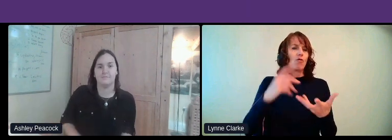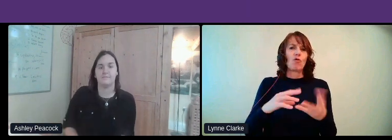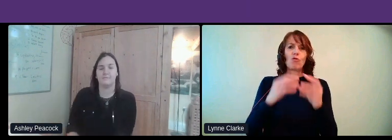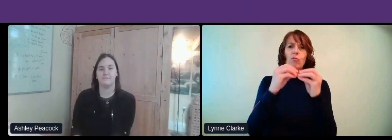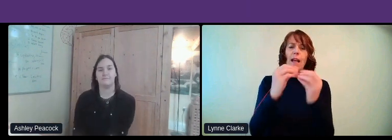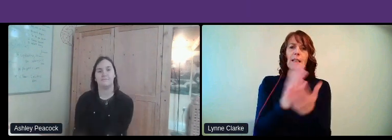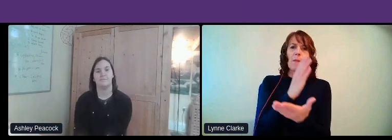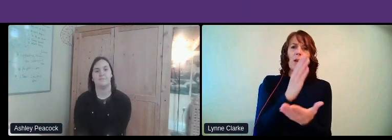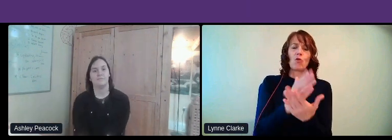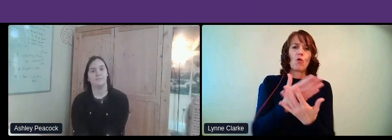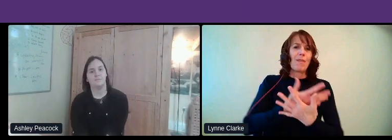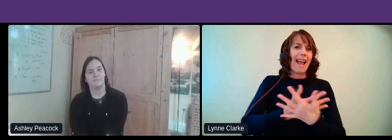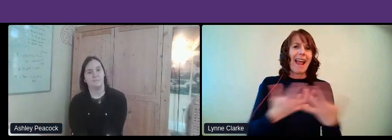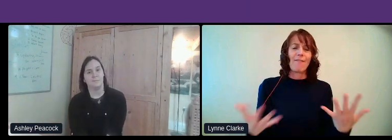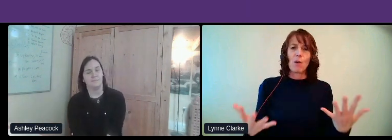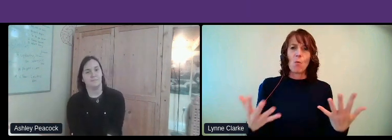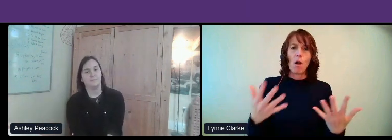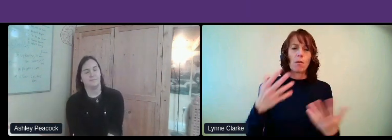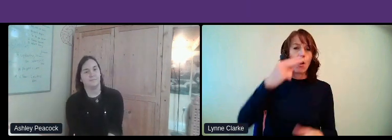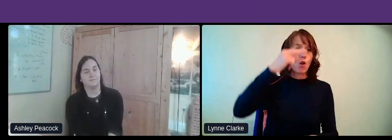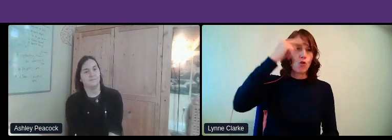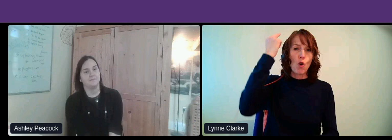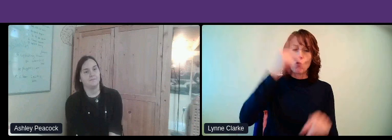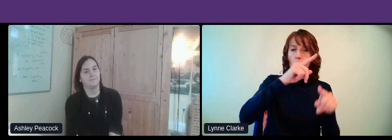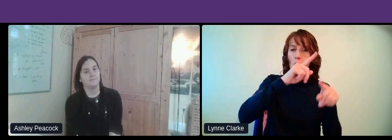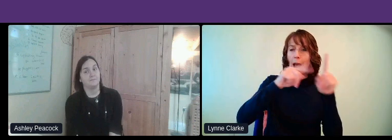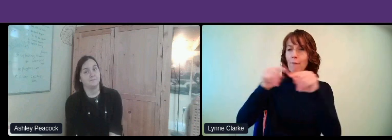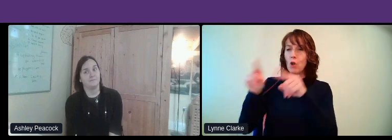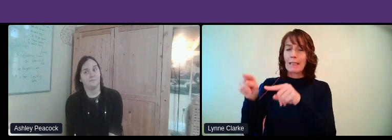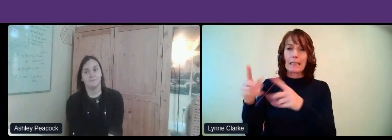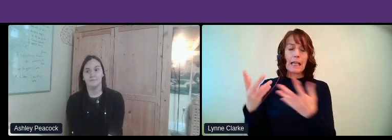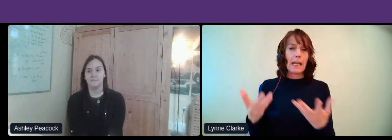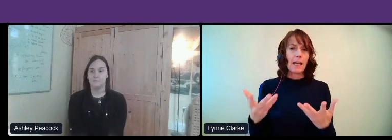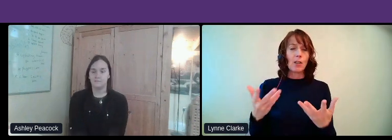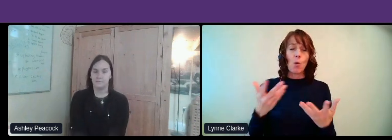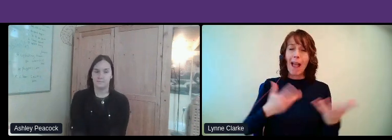everyone can bring their best self to work and contribute in a way that's meaningful?